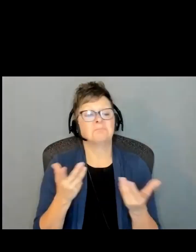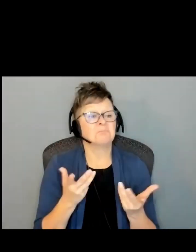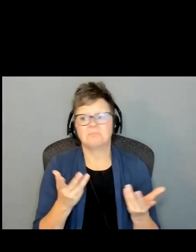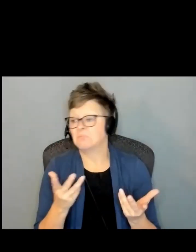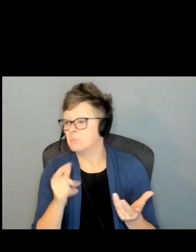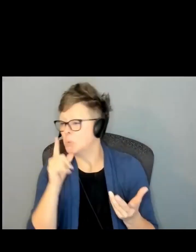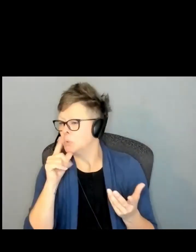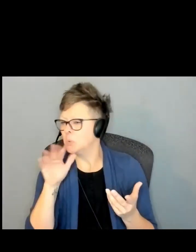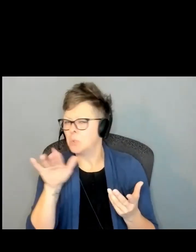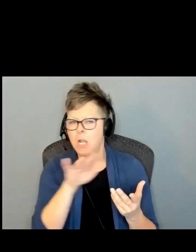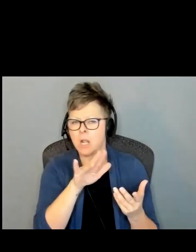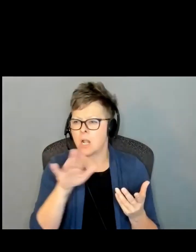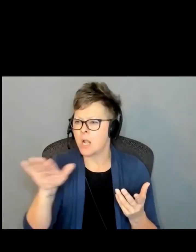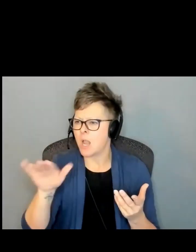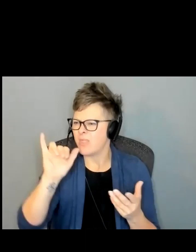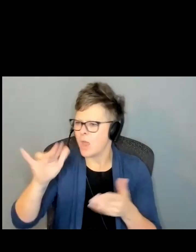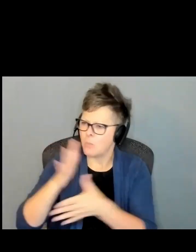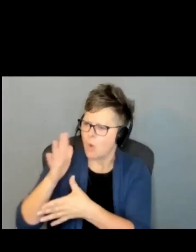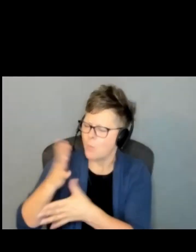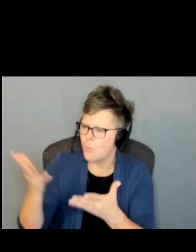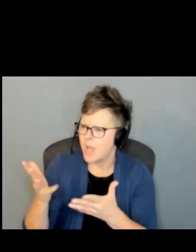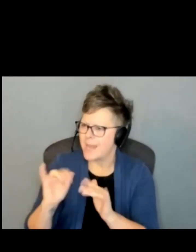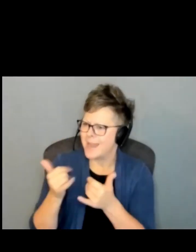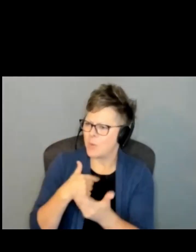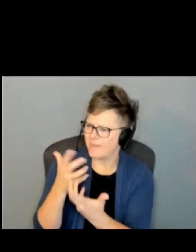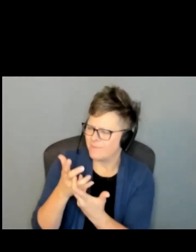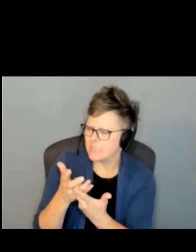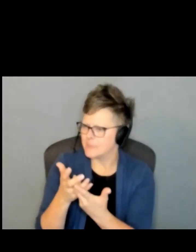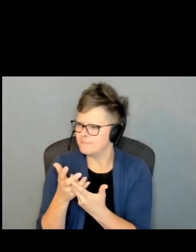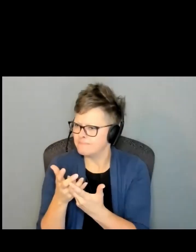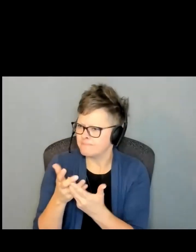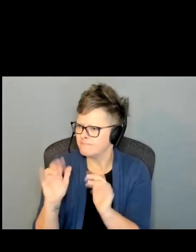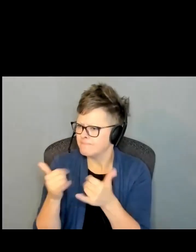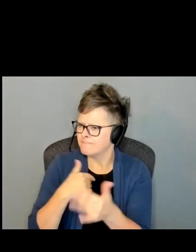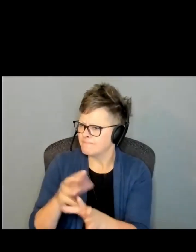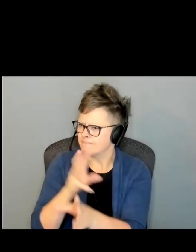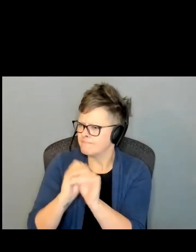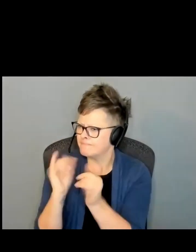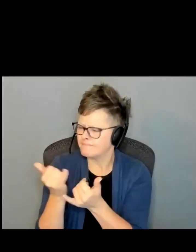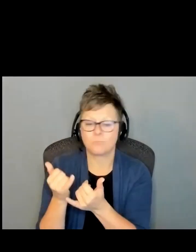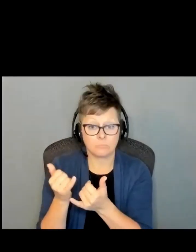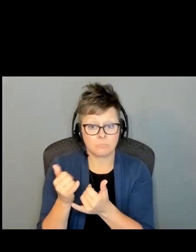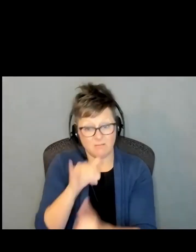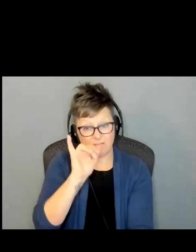their top priority, how do I fit in, and ask the question how might I become involved in this work?